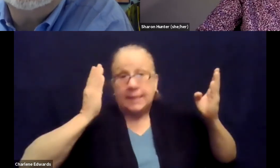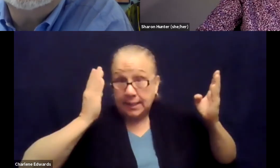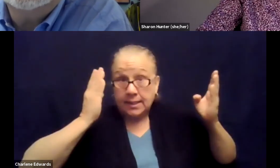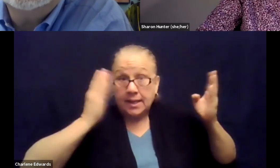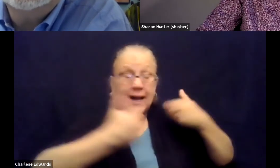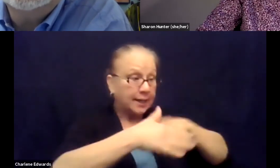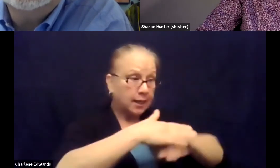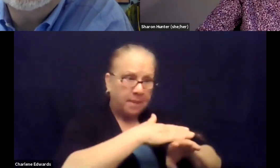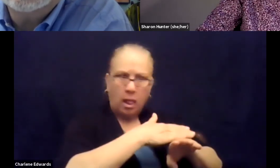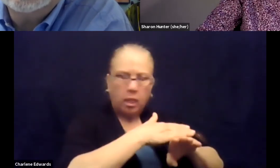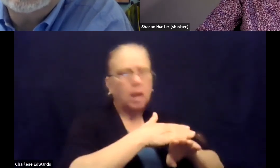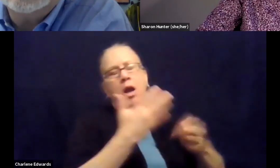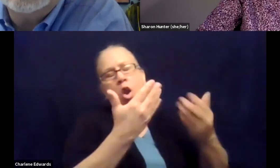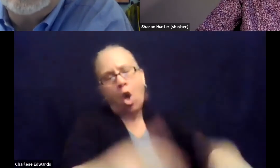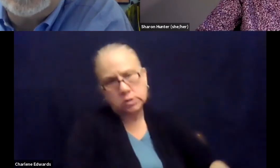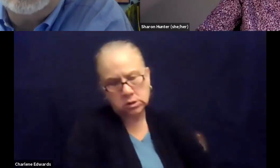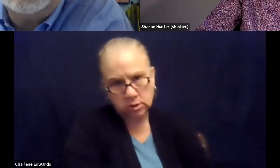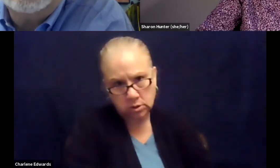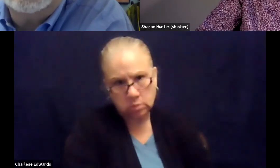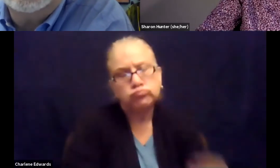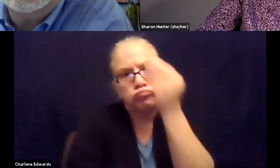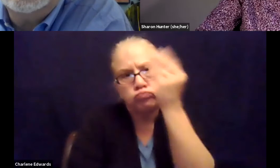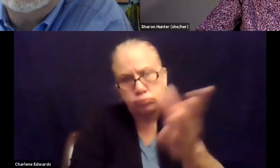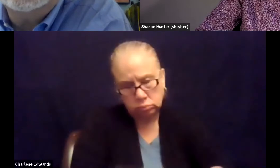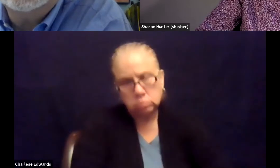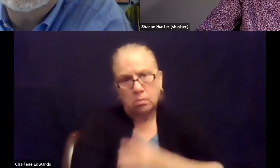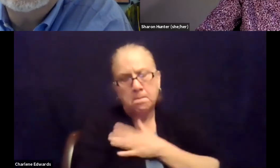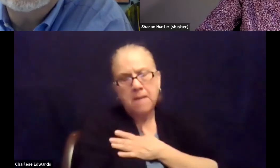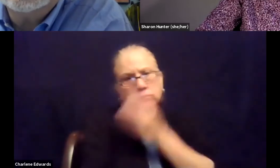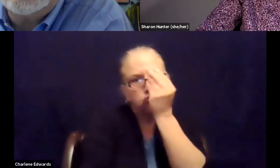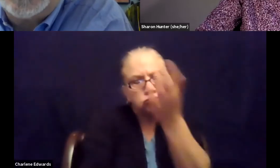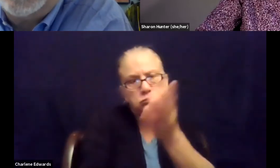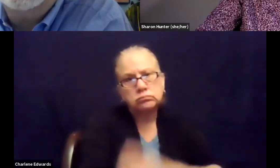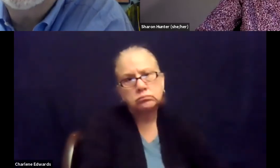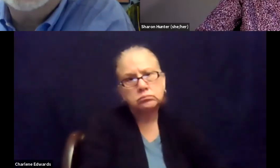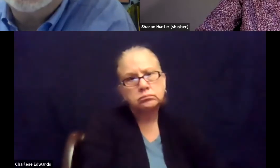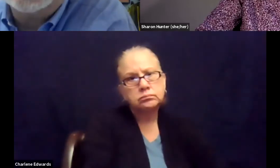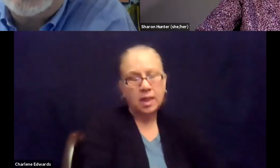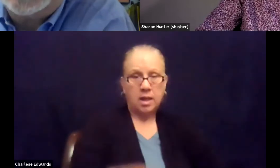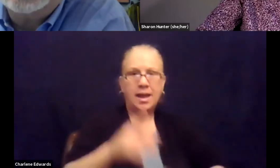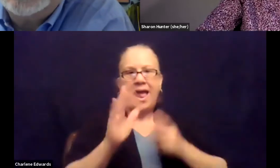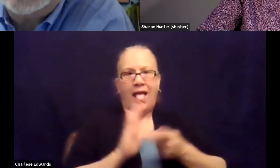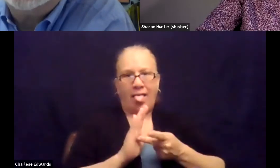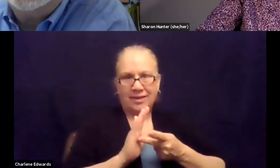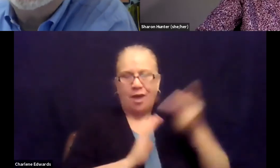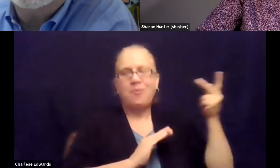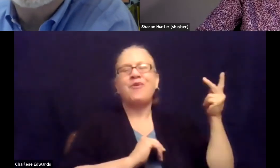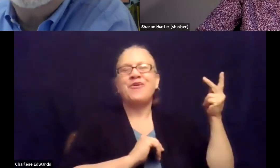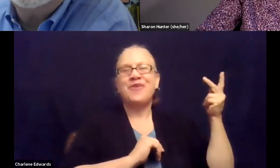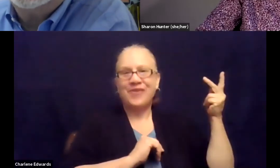is getting lost in that. That's my plug. -- I'd double down on that. If those groups, that,